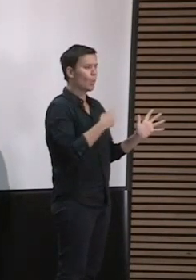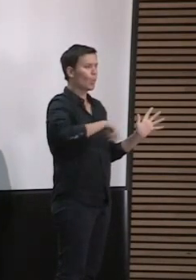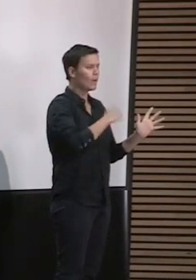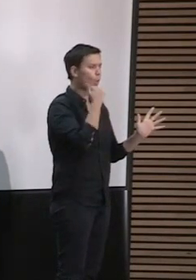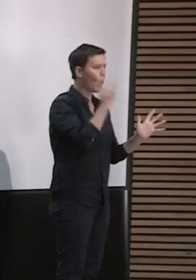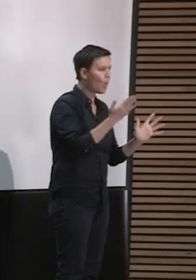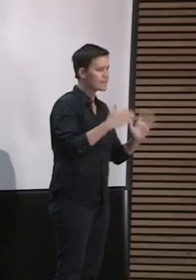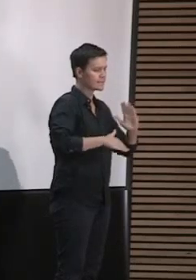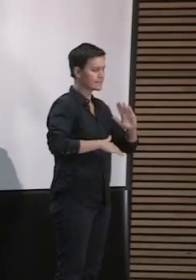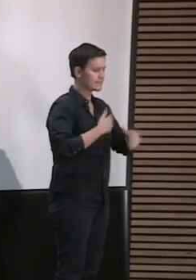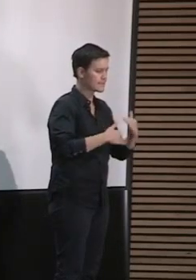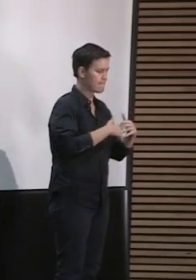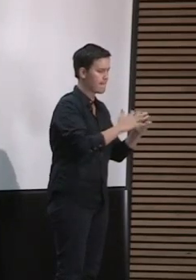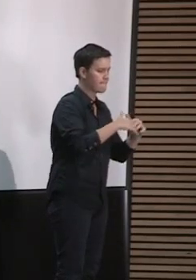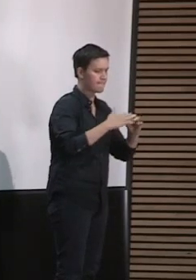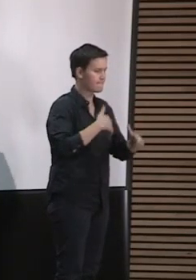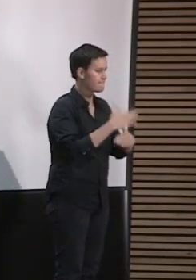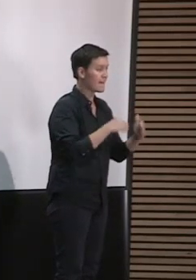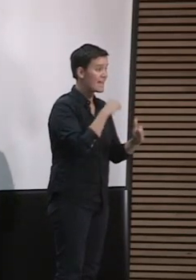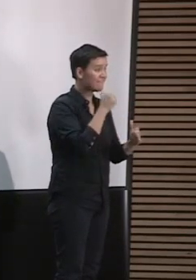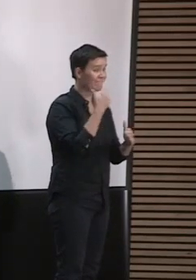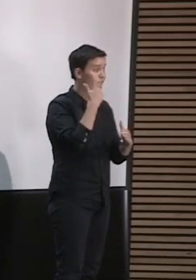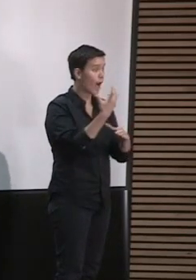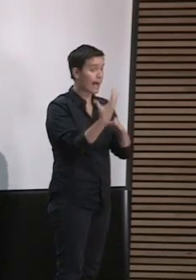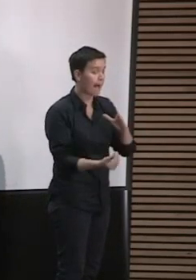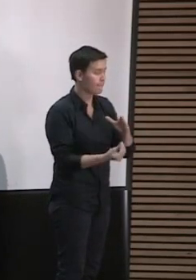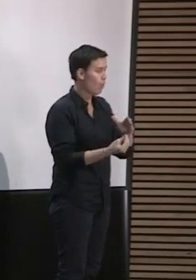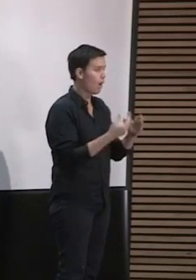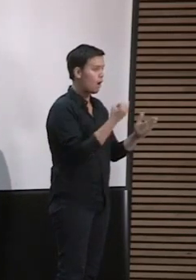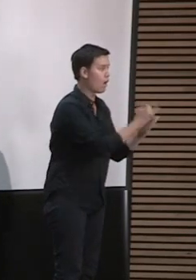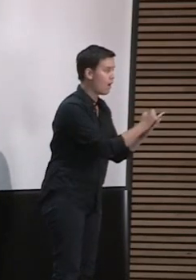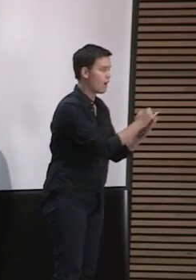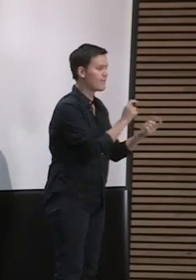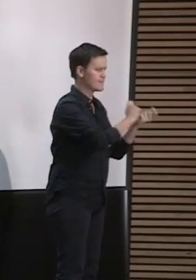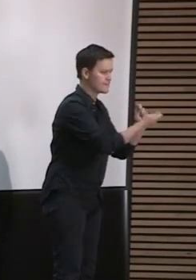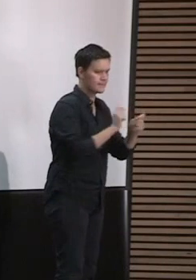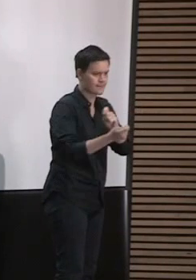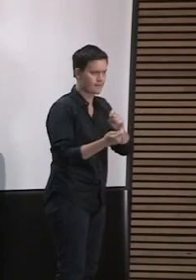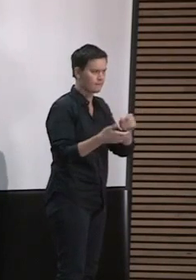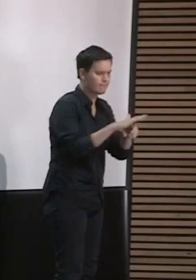said, as with our response and all things with COVID, when we have identified gaps or issues